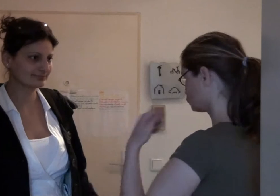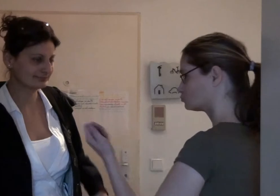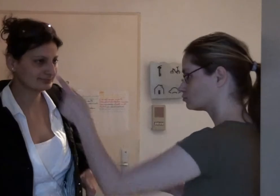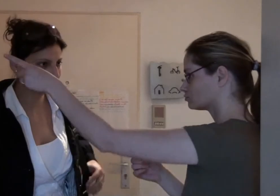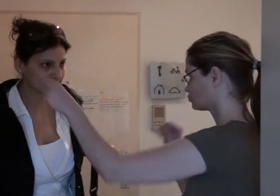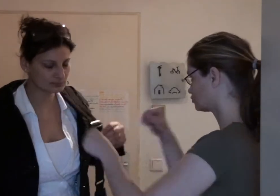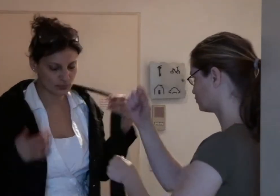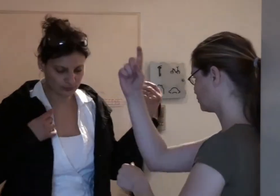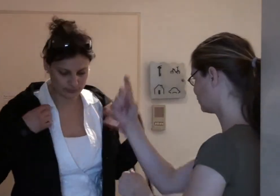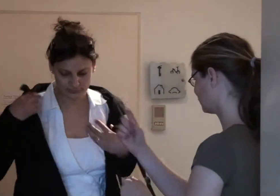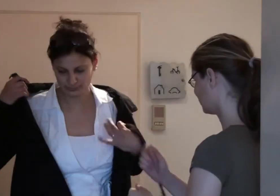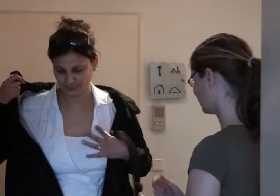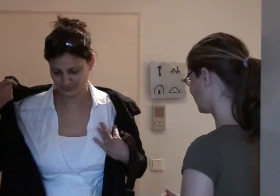You can take off your jacket.